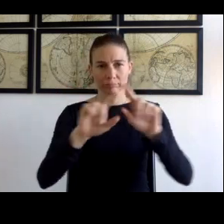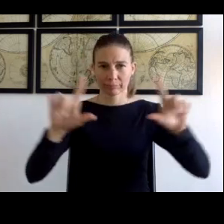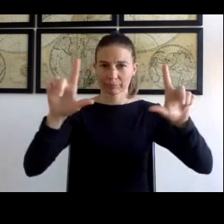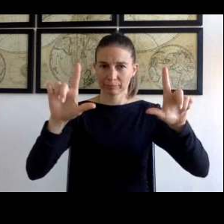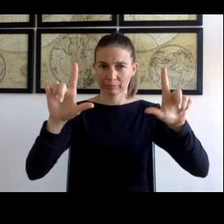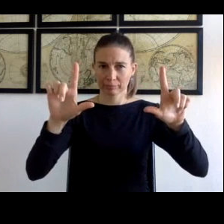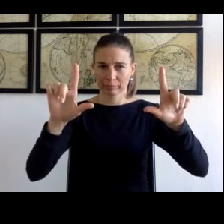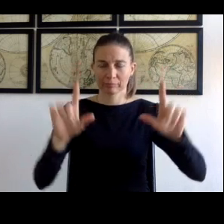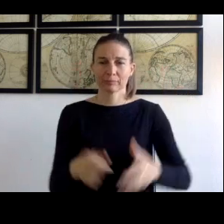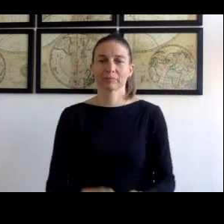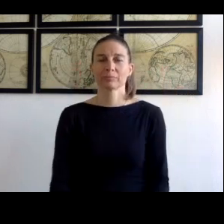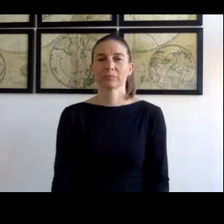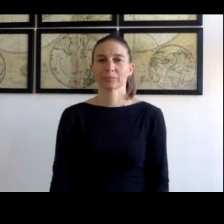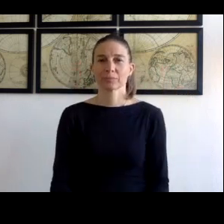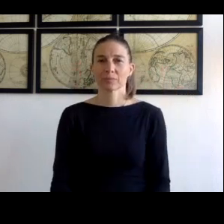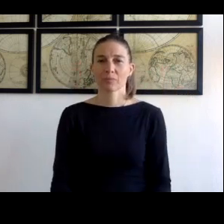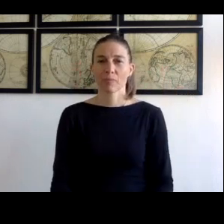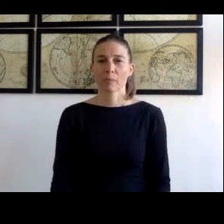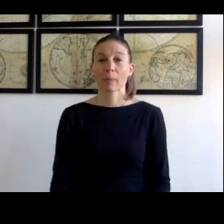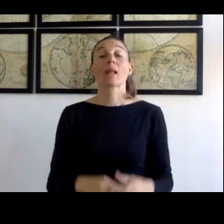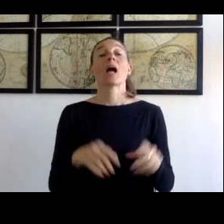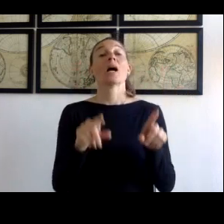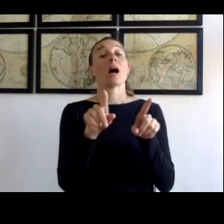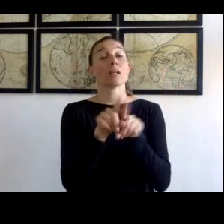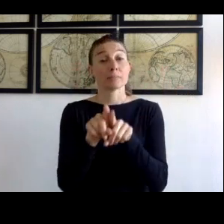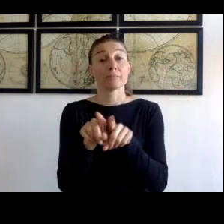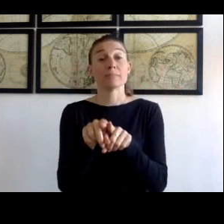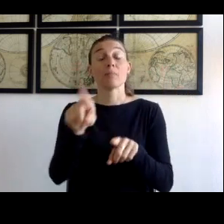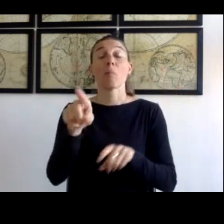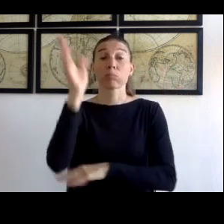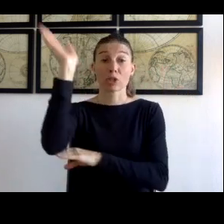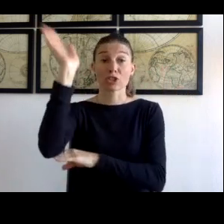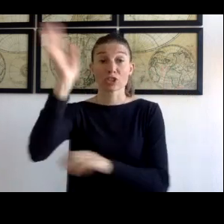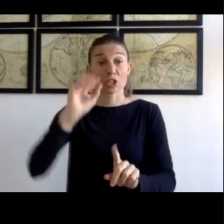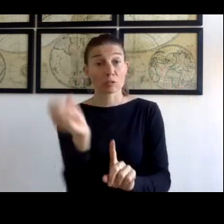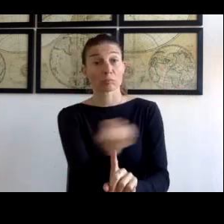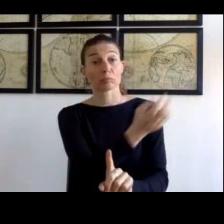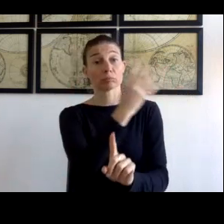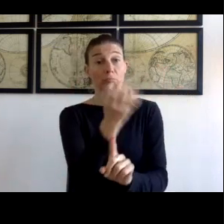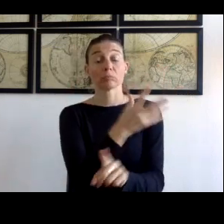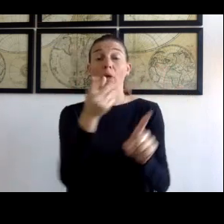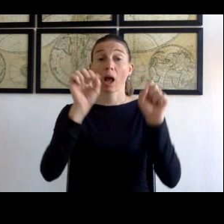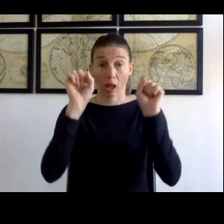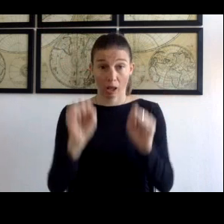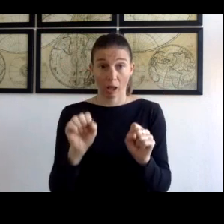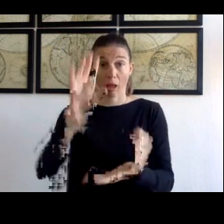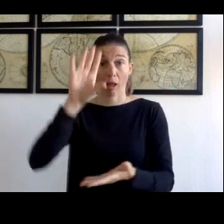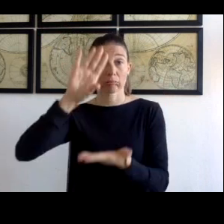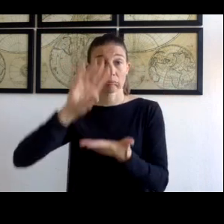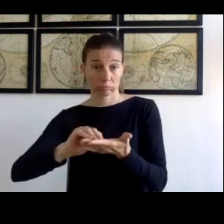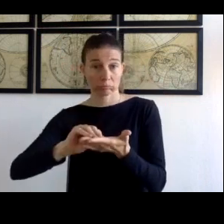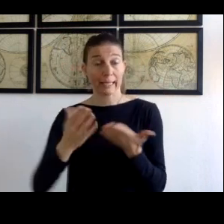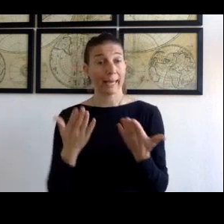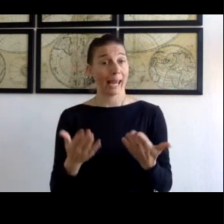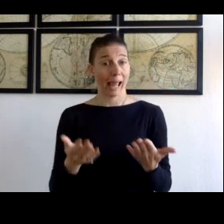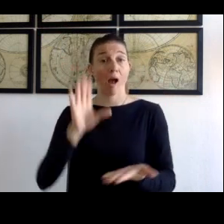and you can already download the presentation if you prefer having it bigger or you want to already have a look.